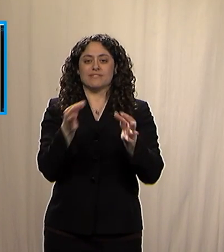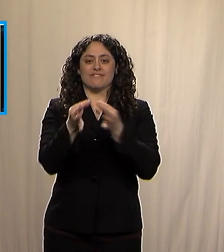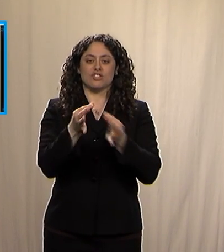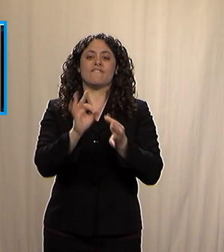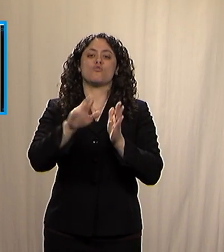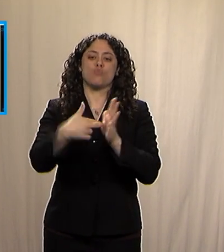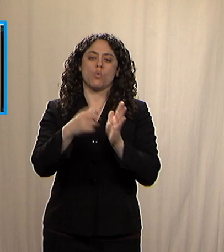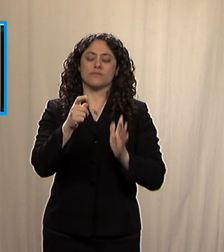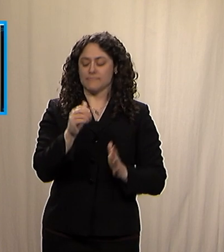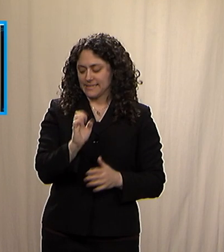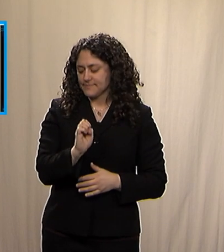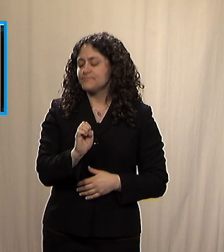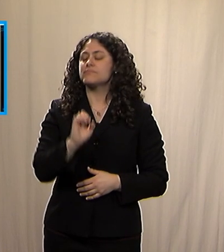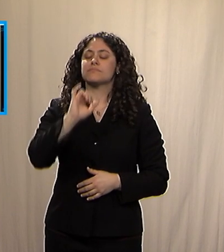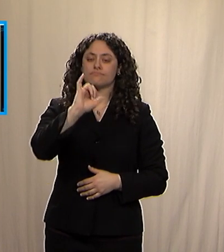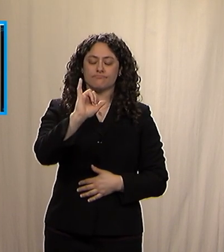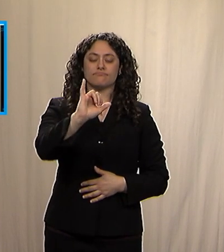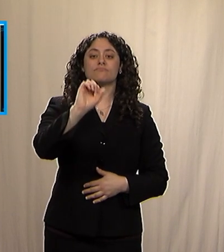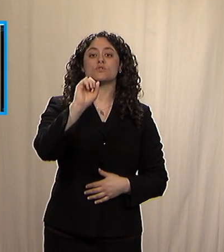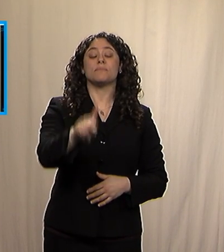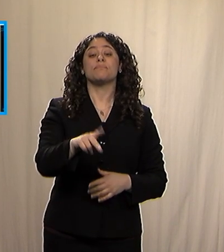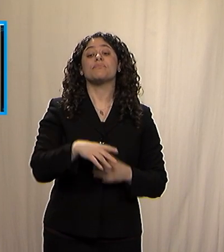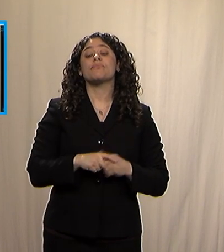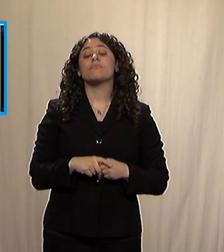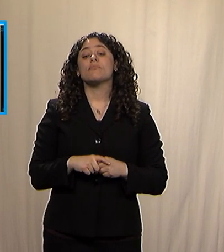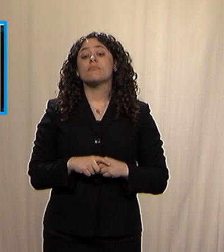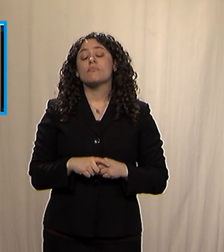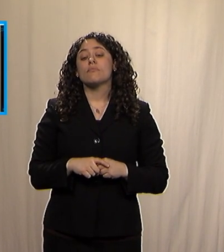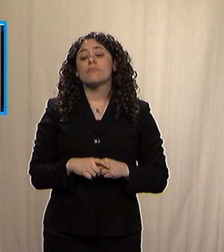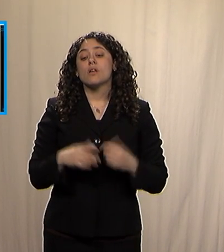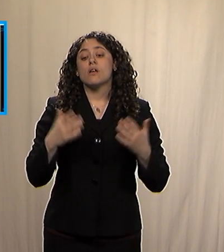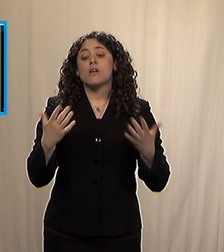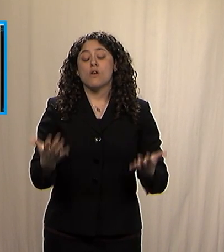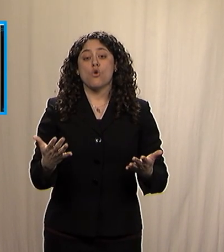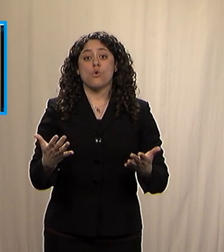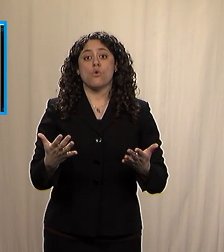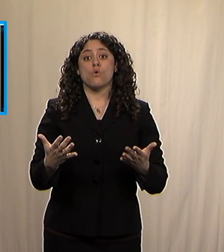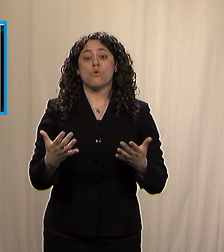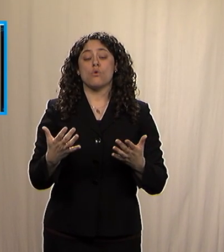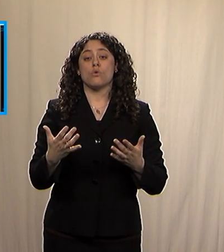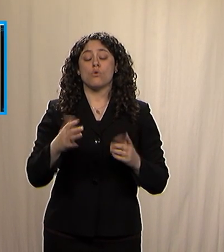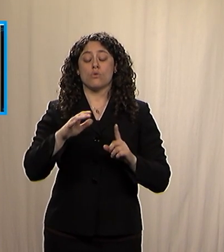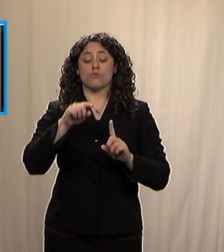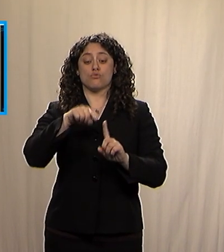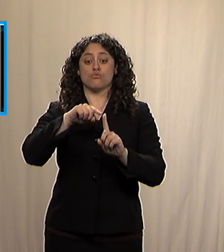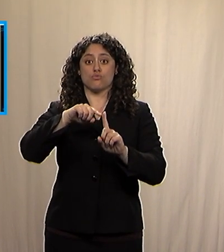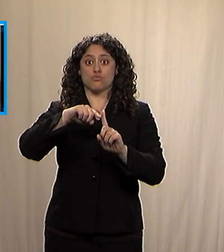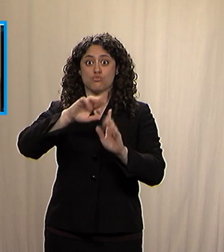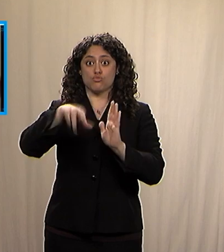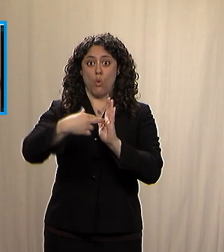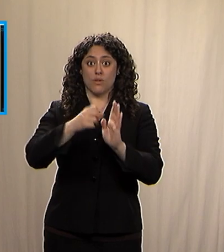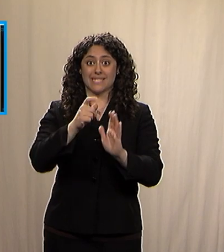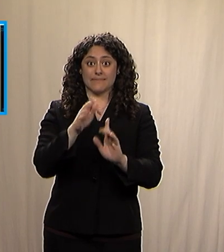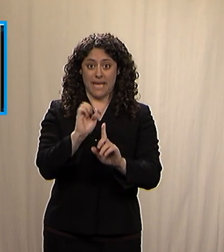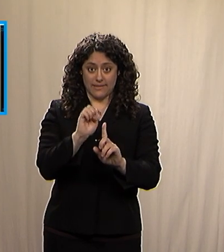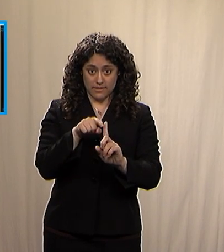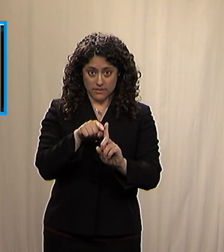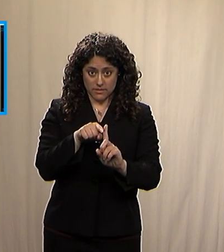What we're talking about is the role space is literally the space that an interpreter takes up